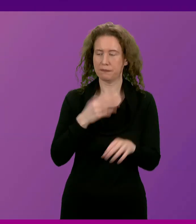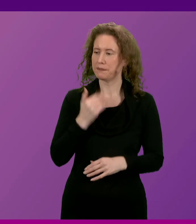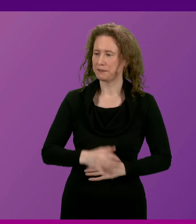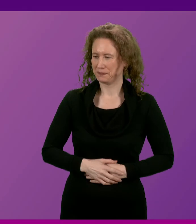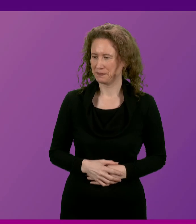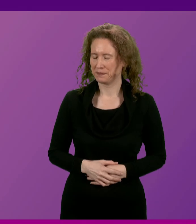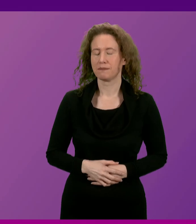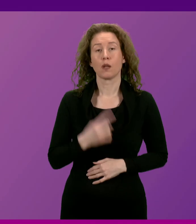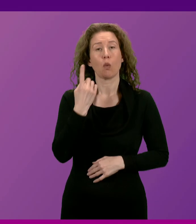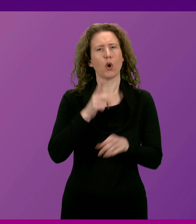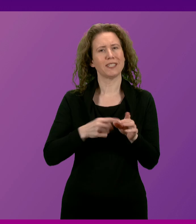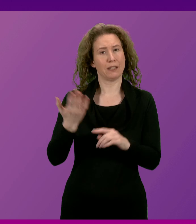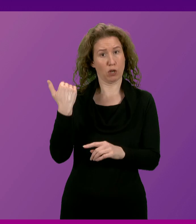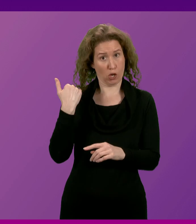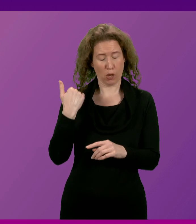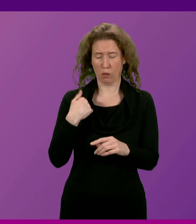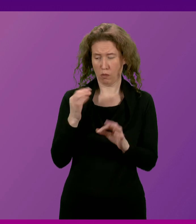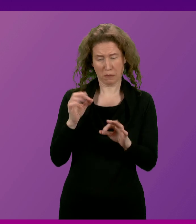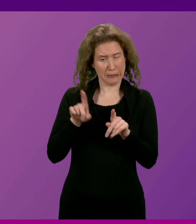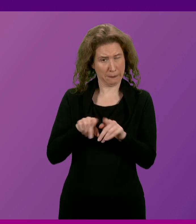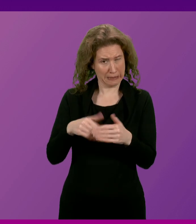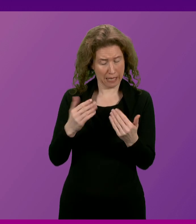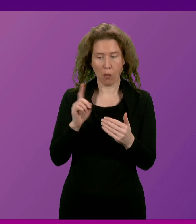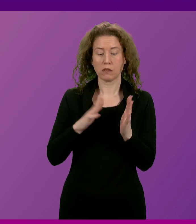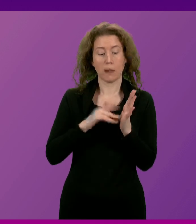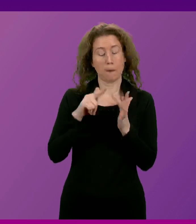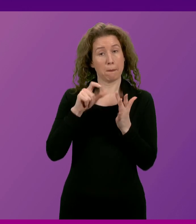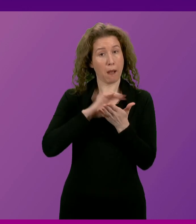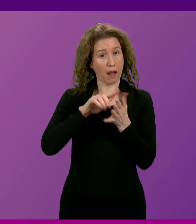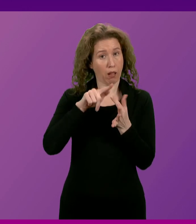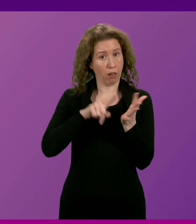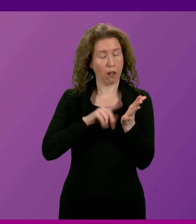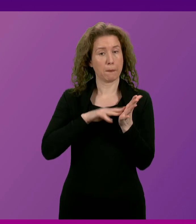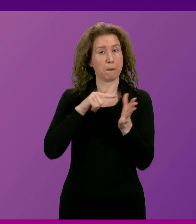A year ago almost to the day, Michael Matheson stood in the chamber to deliver